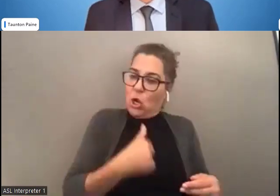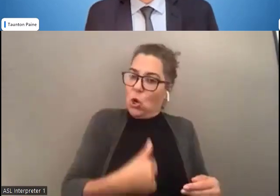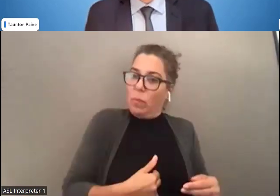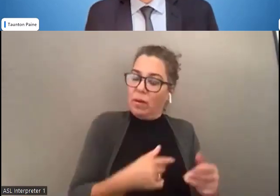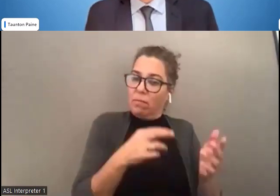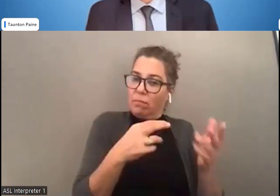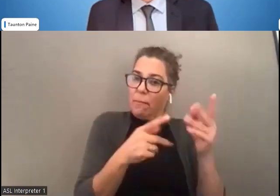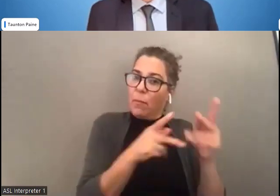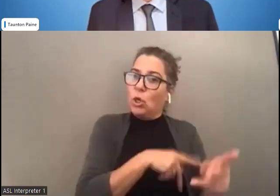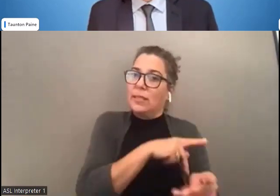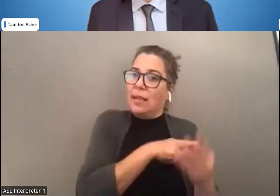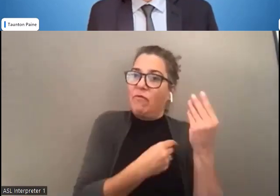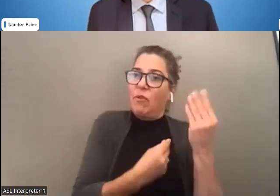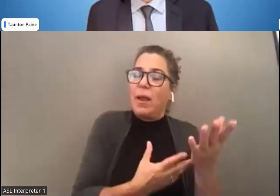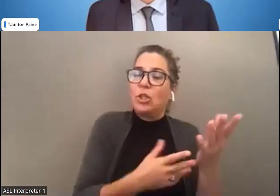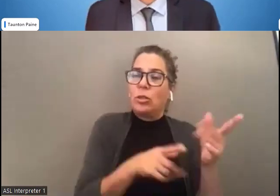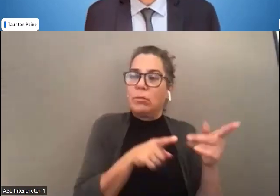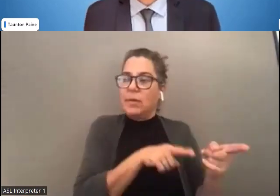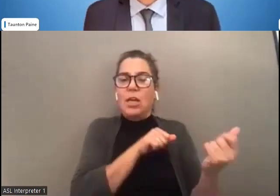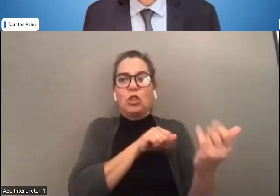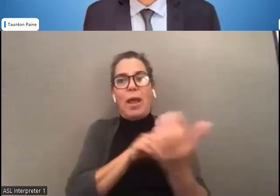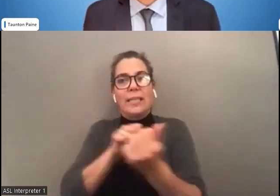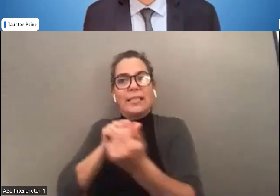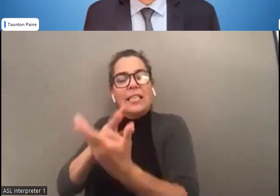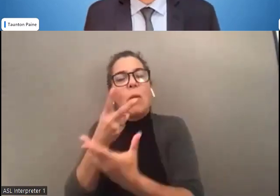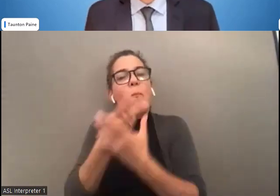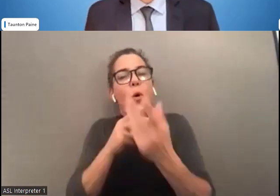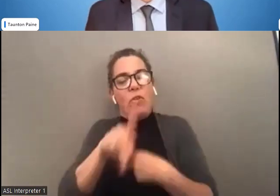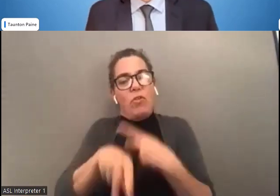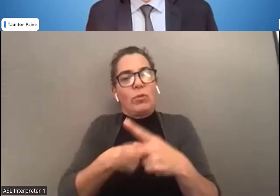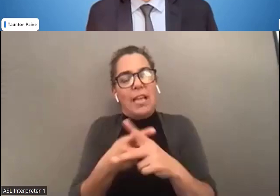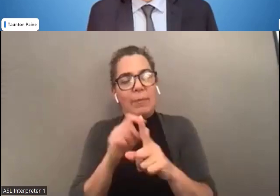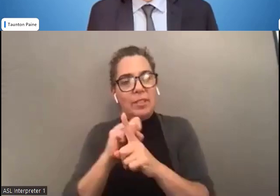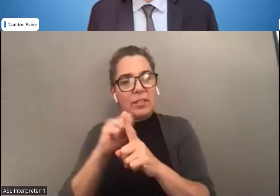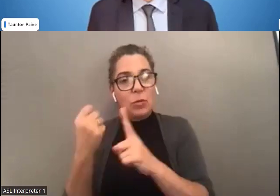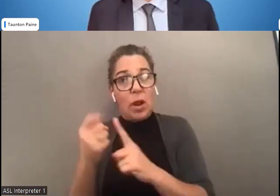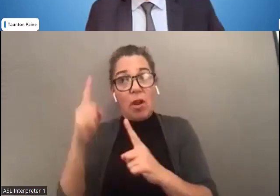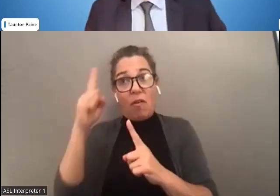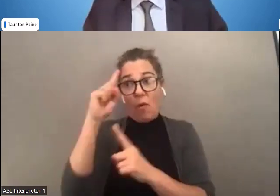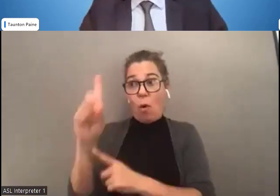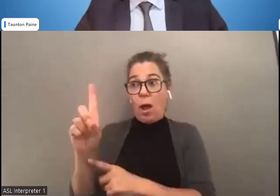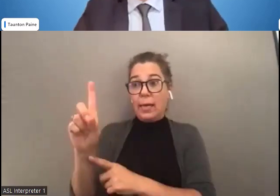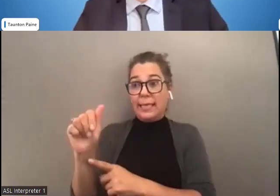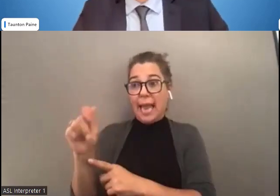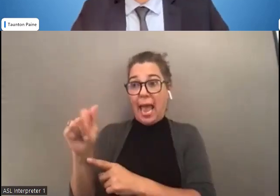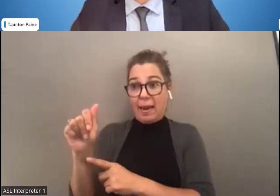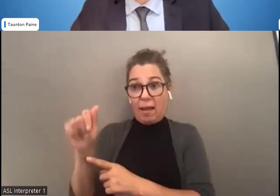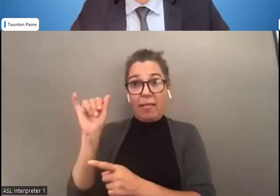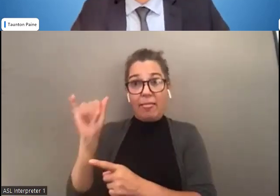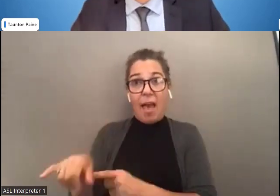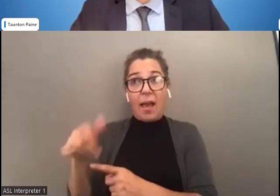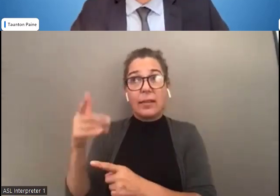is intended to sort of address both situations, both for data, you know, that have been sort of derived